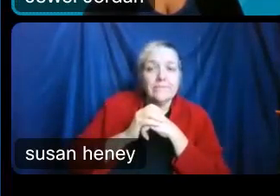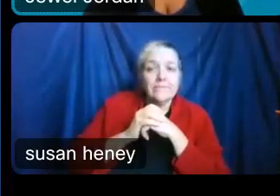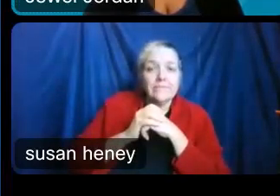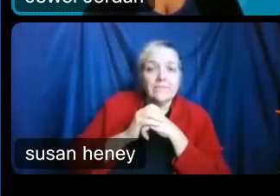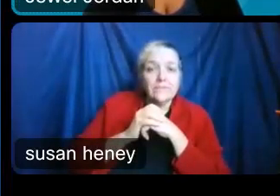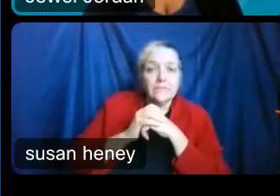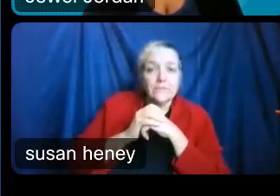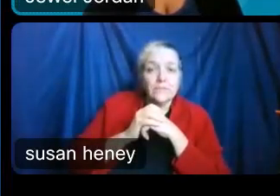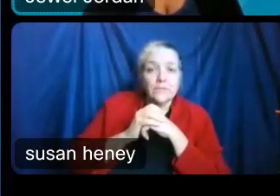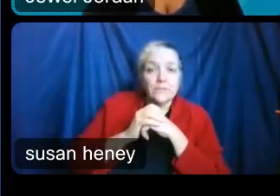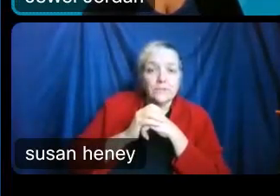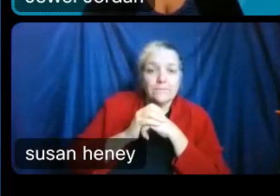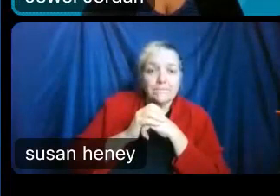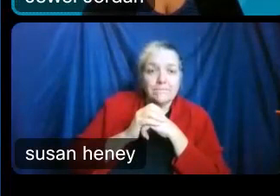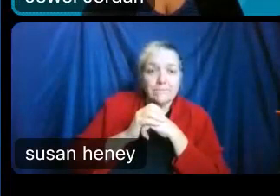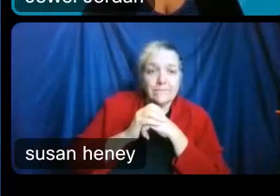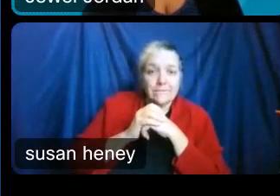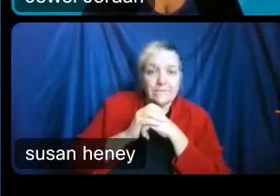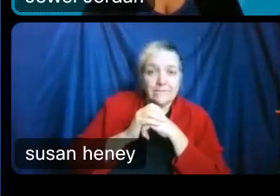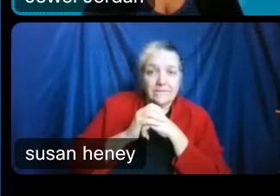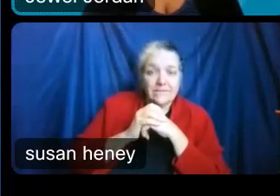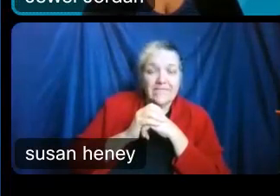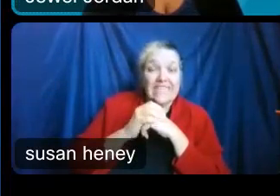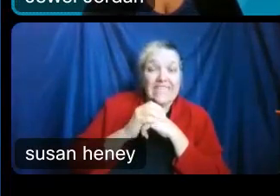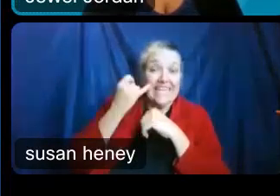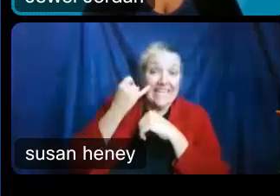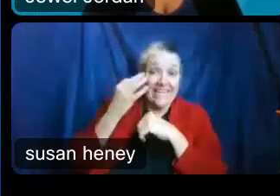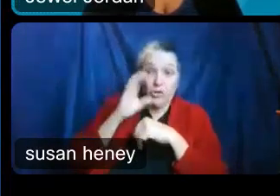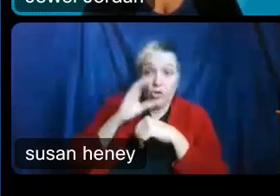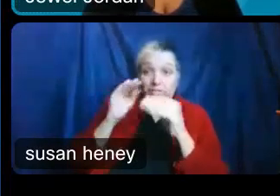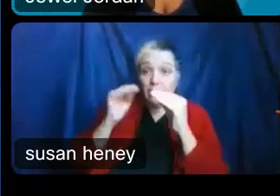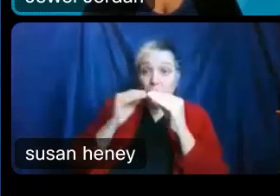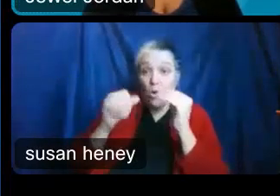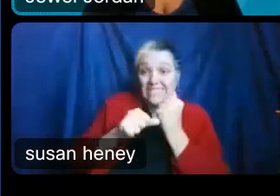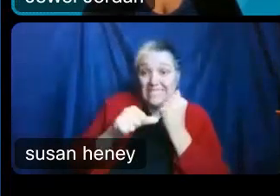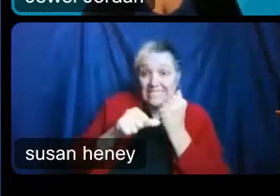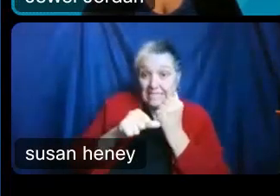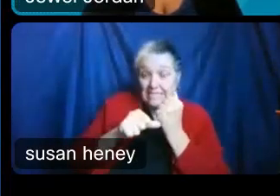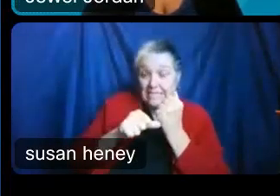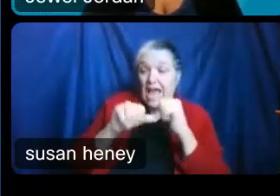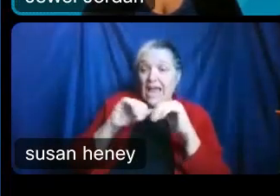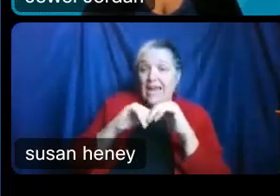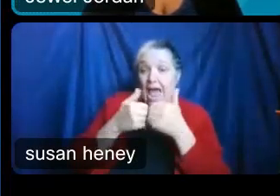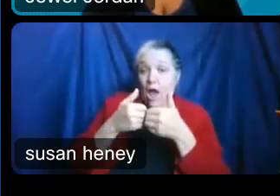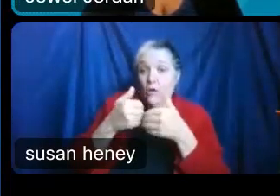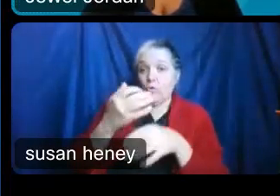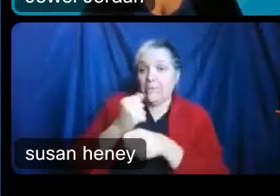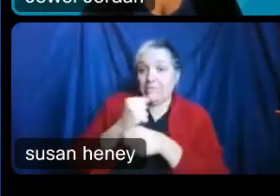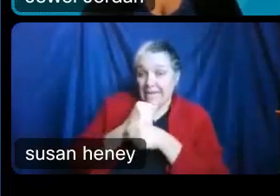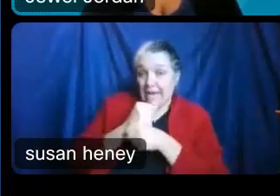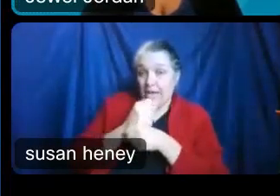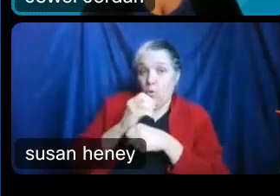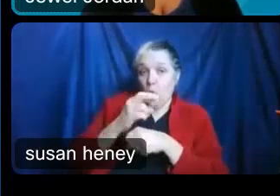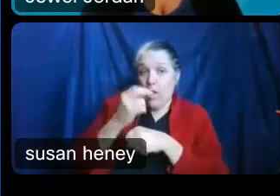If you're looking for further assistance on how to obtain or understand ACS data, our